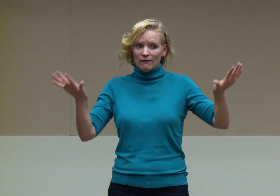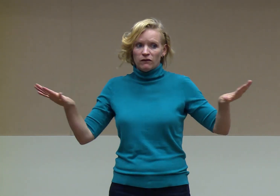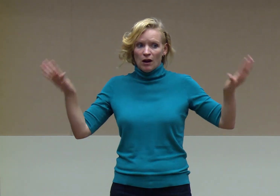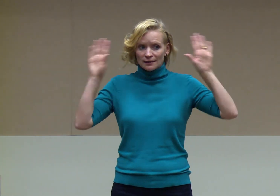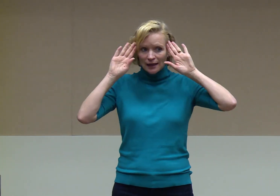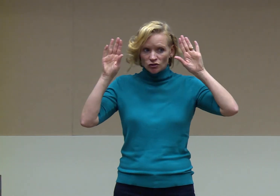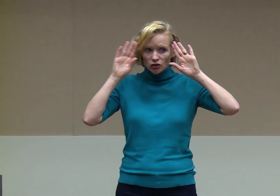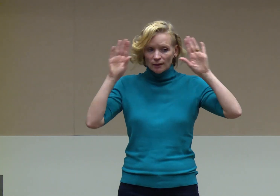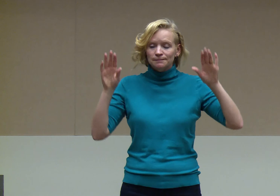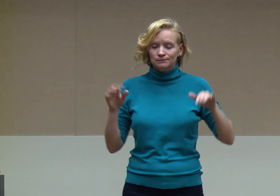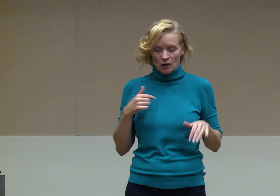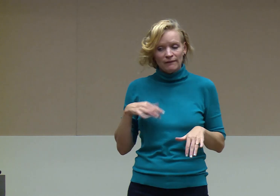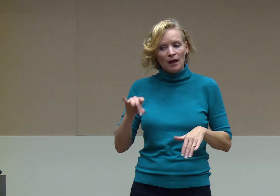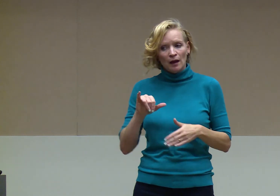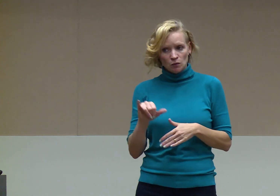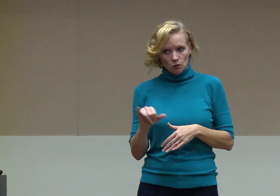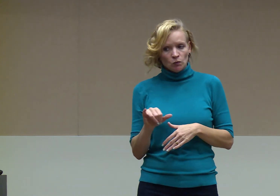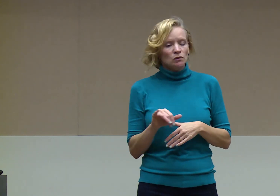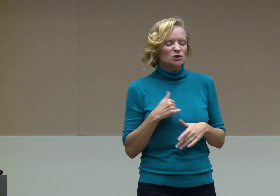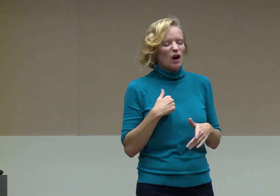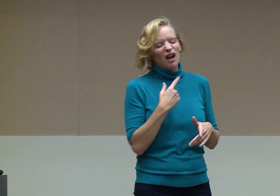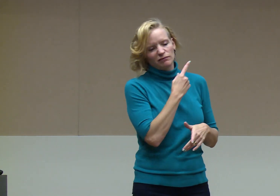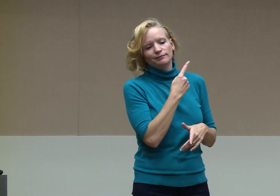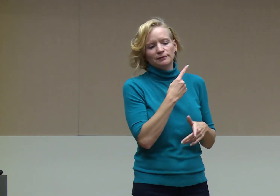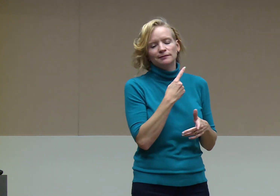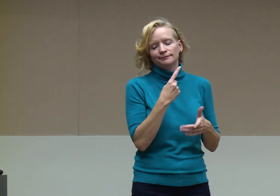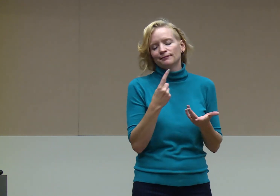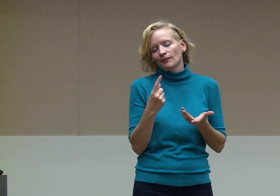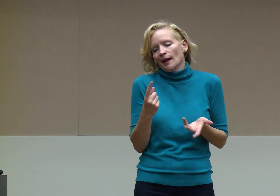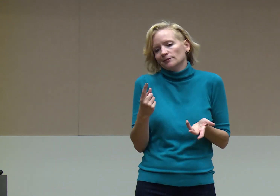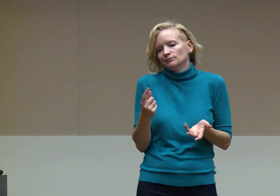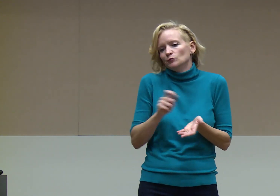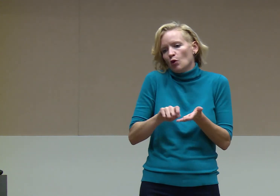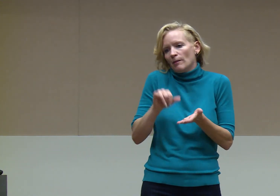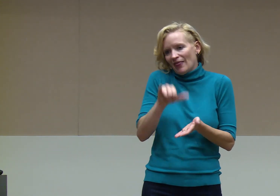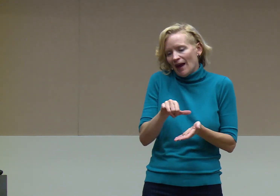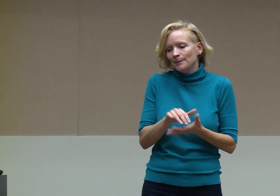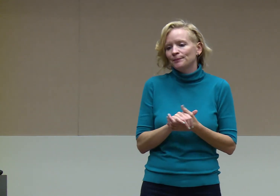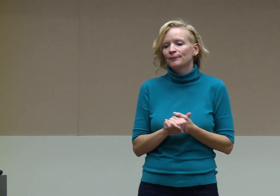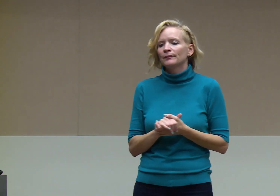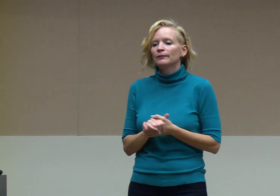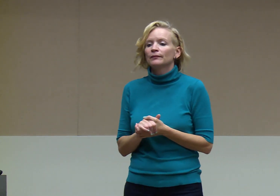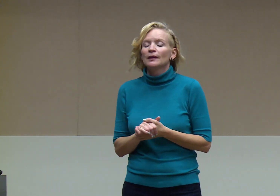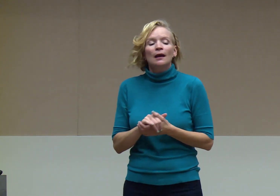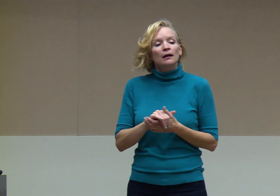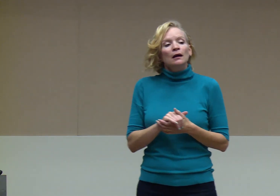studying deaf individuals' peripheral vision And I wrote about that also in my dissertation.